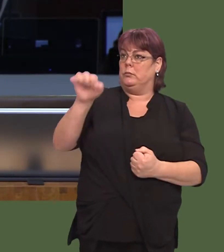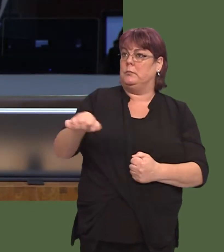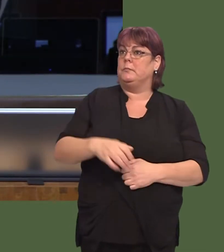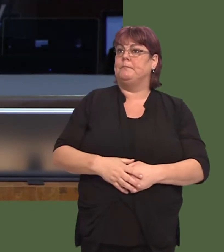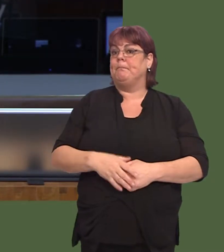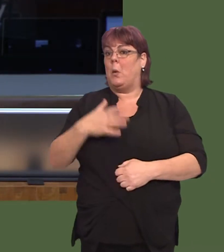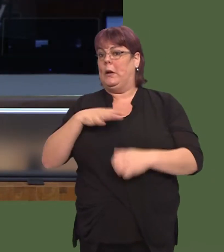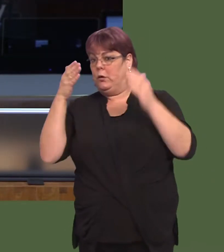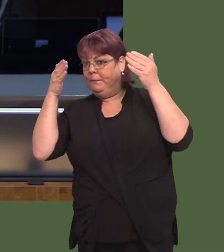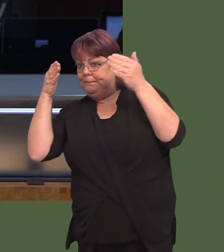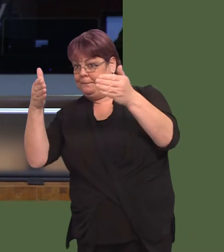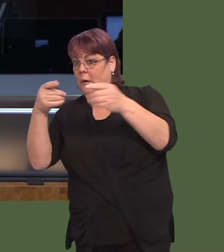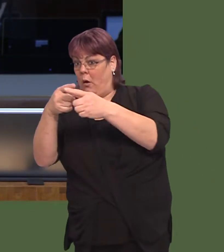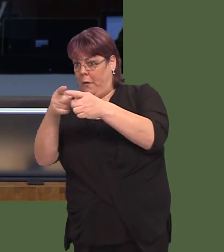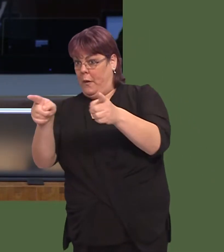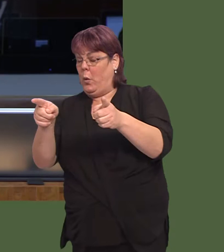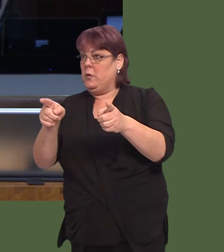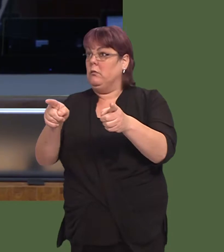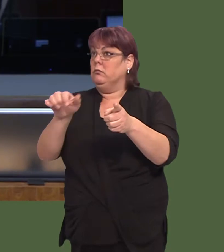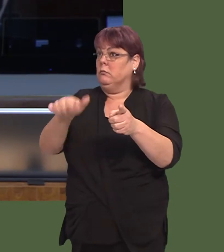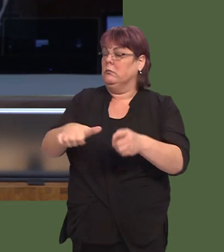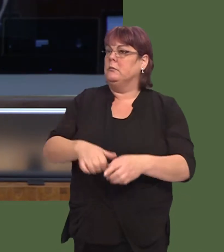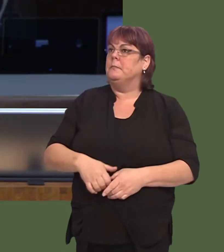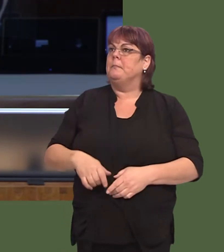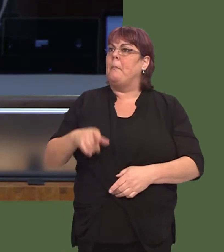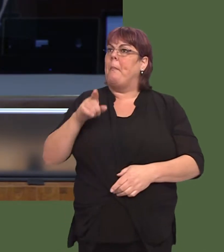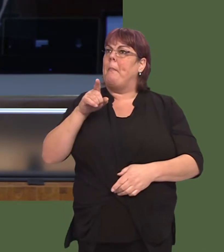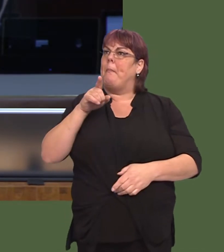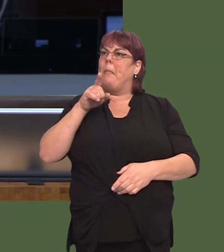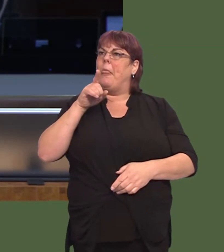The problem with a measure of this kind is that itís so scattergun in its approach that